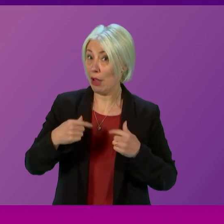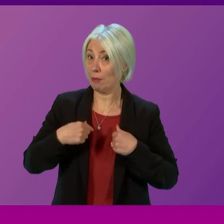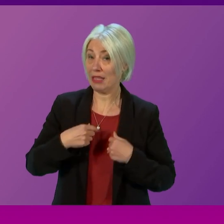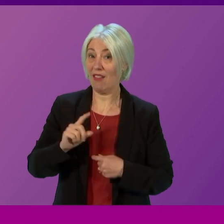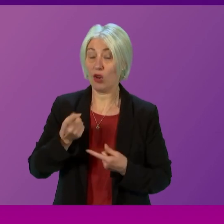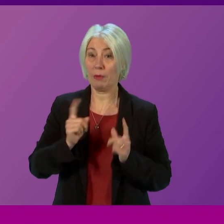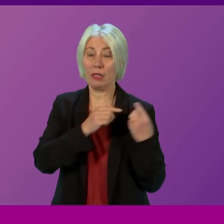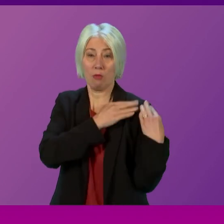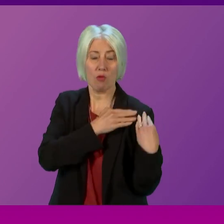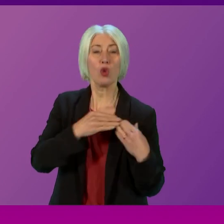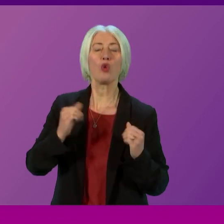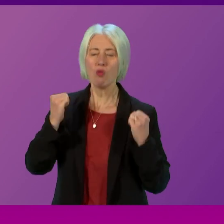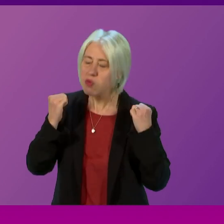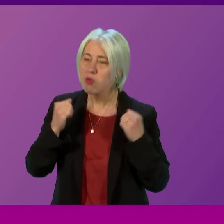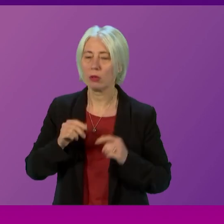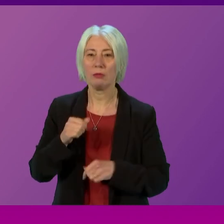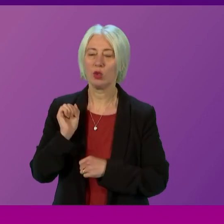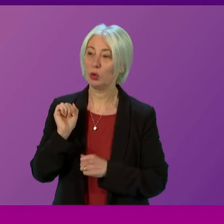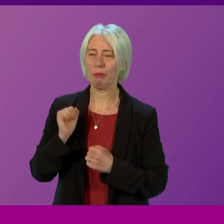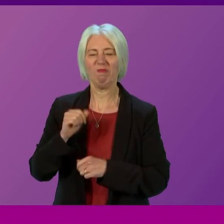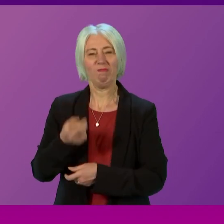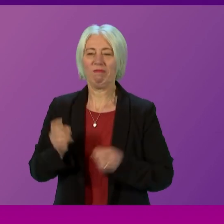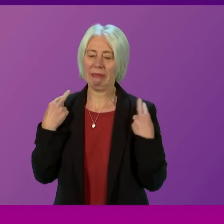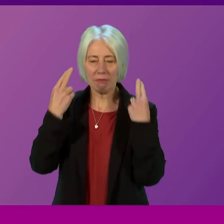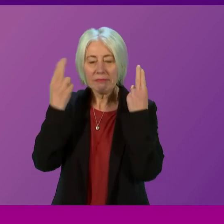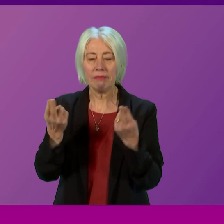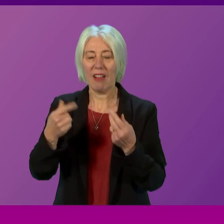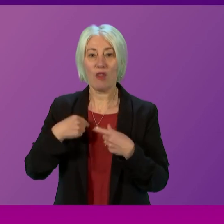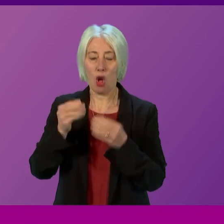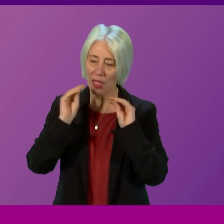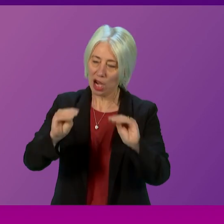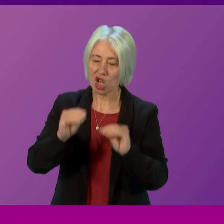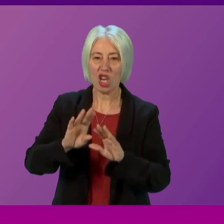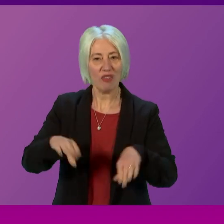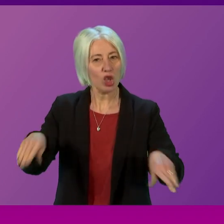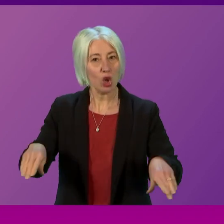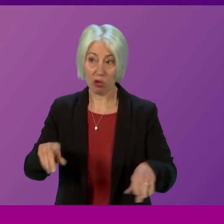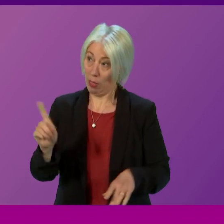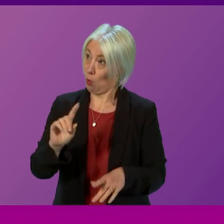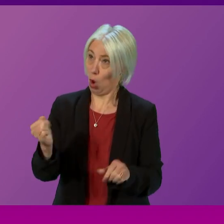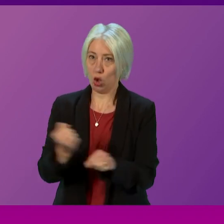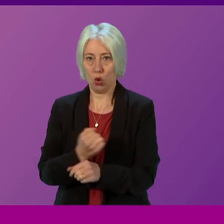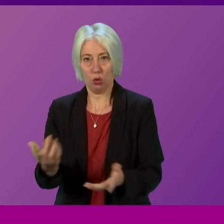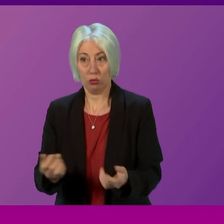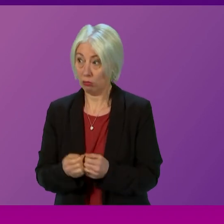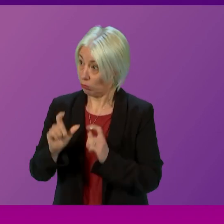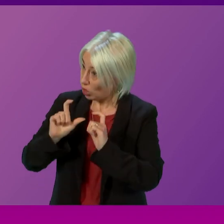line on the education of our young people then what are you prepared to.” Absolutely—I stand by them